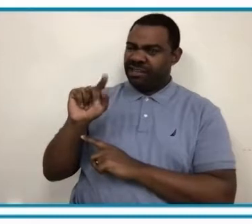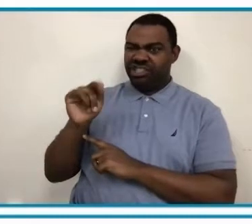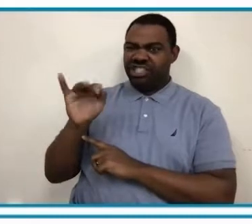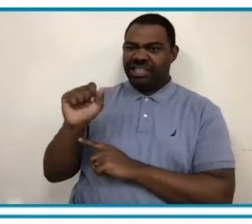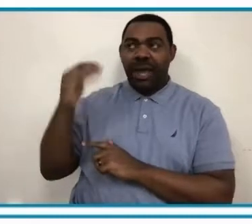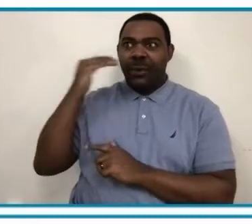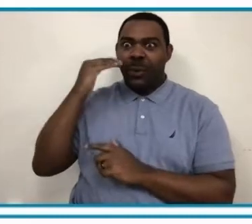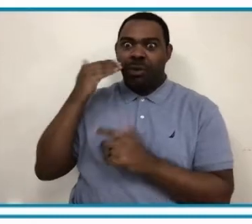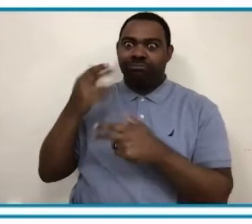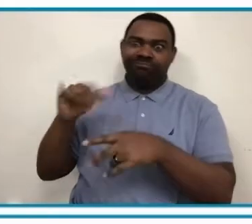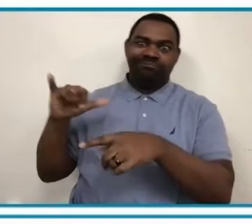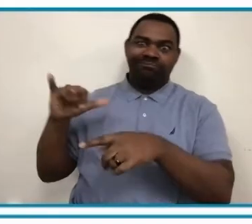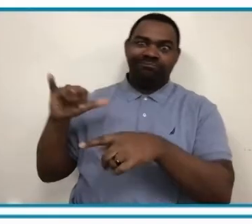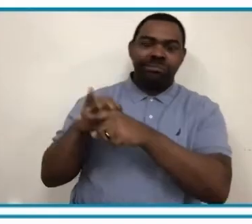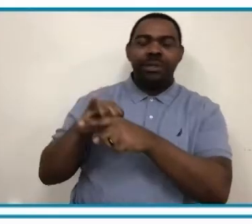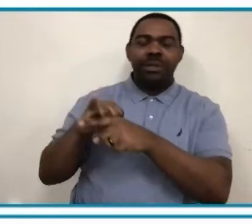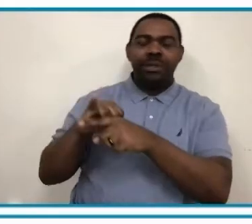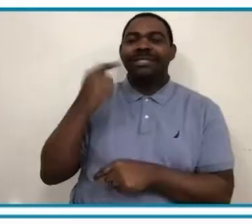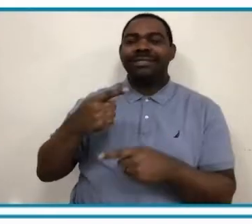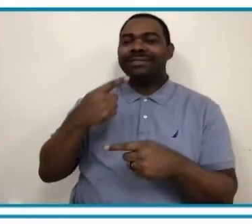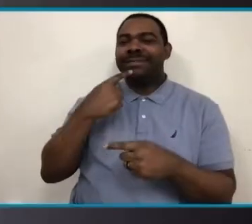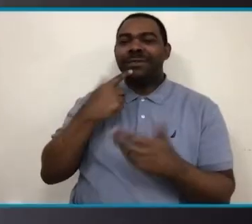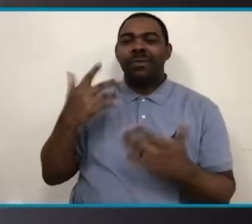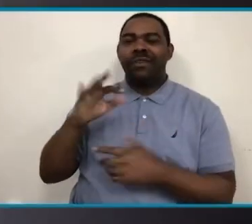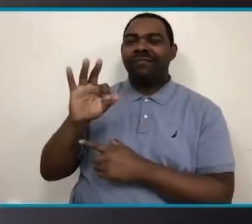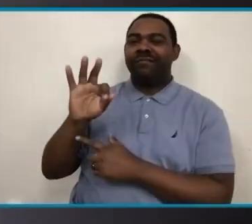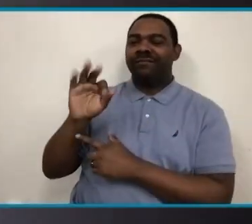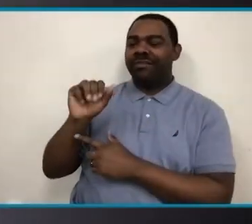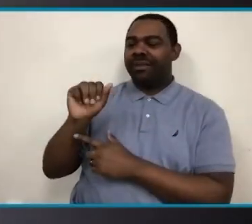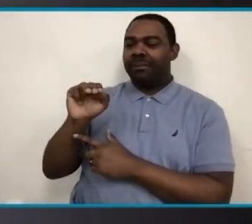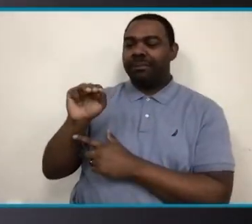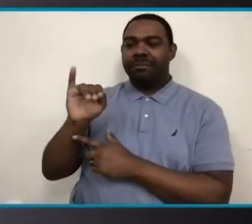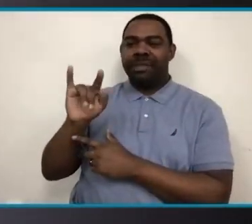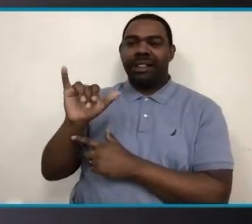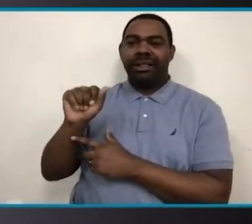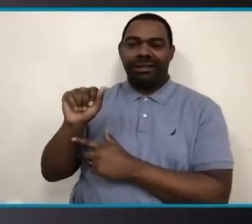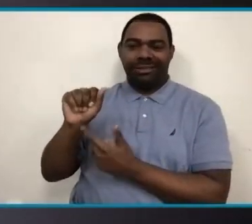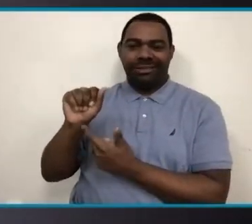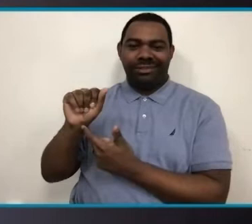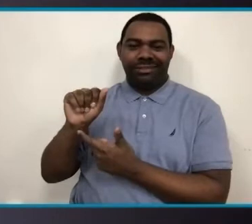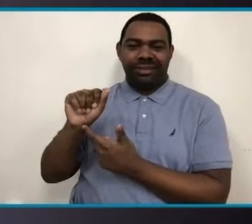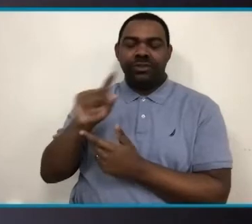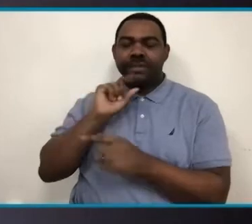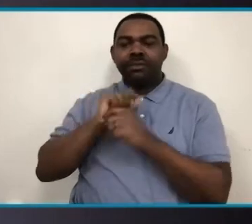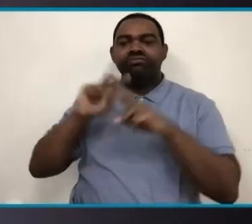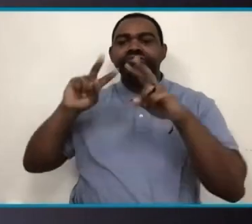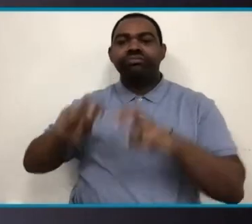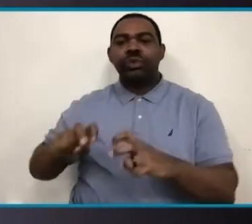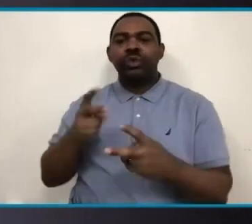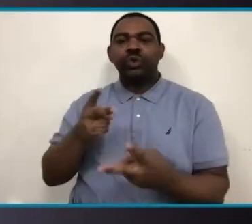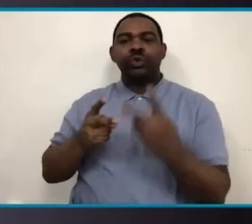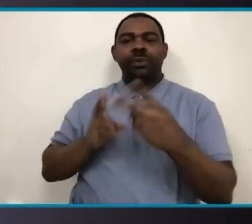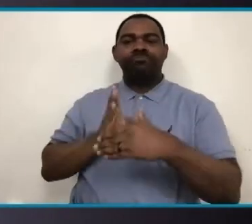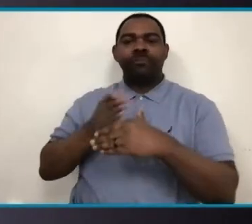say FAMILIA, is exploring two different music interventions for pain that are both delivered through telehealth.